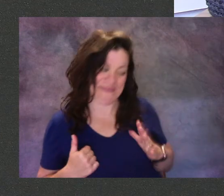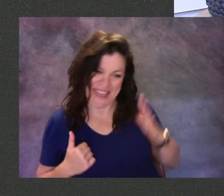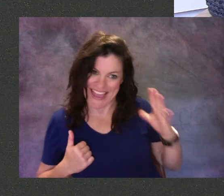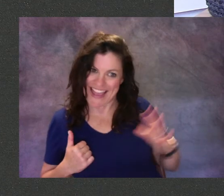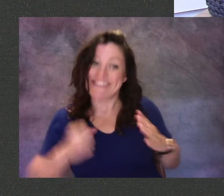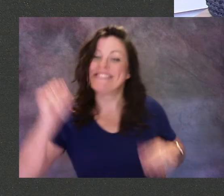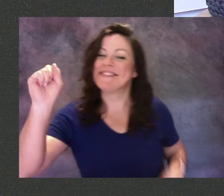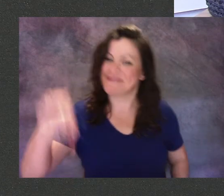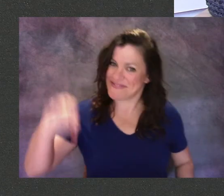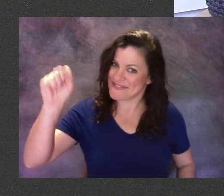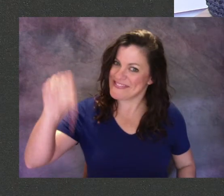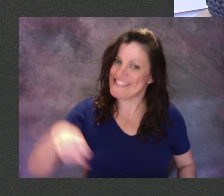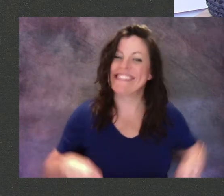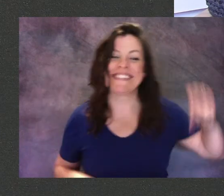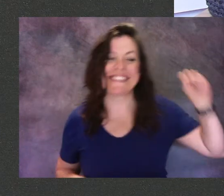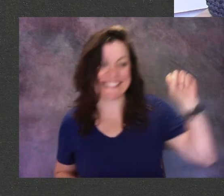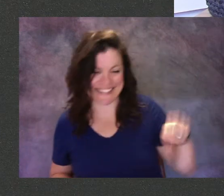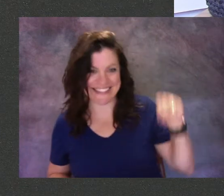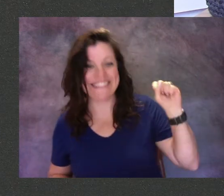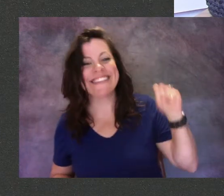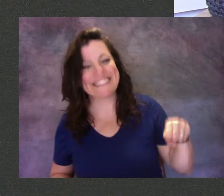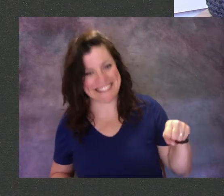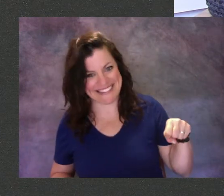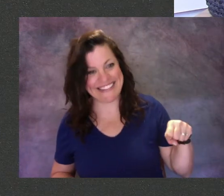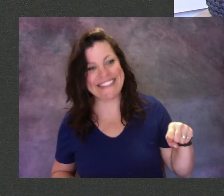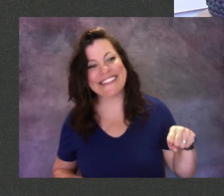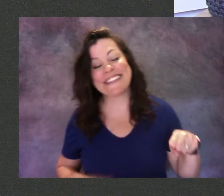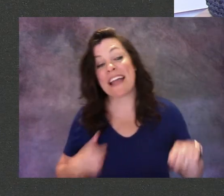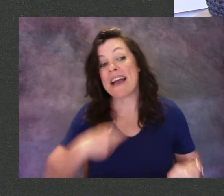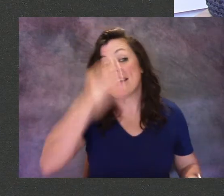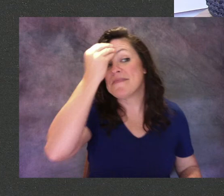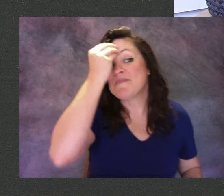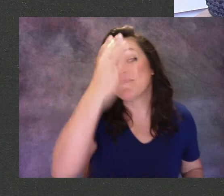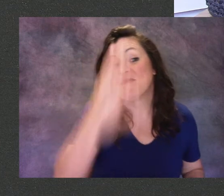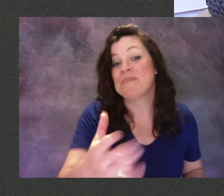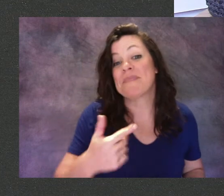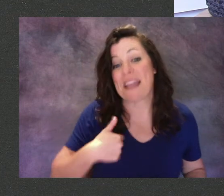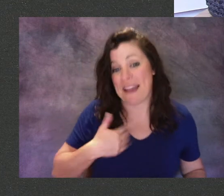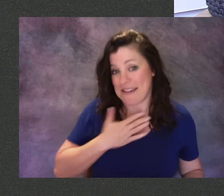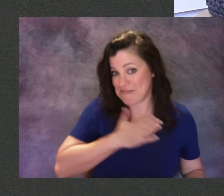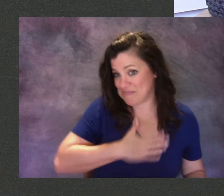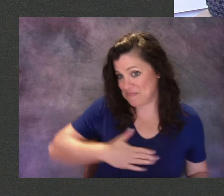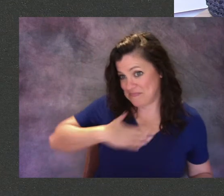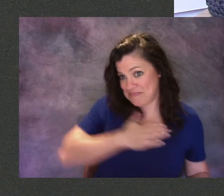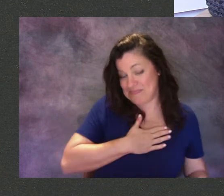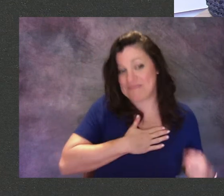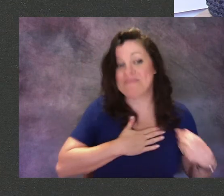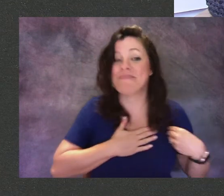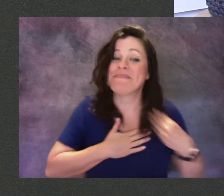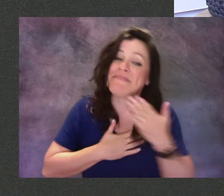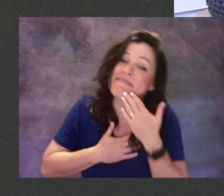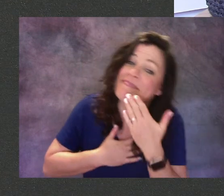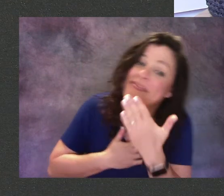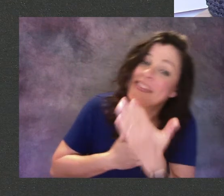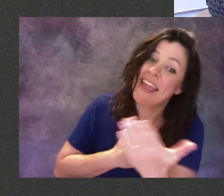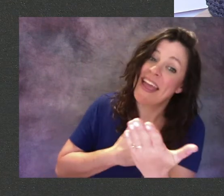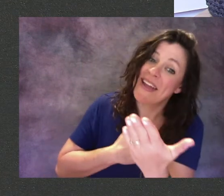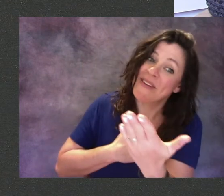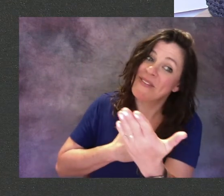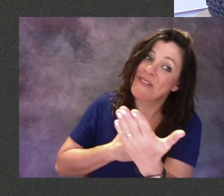Yes I do. Yes I do I say, please I say, thank you